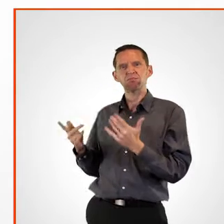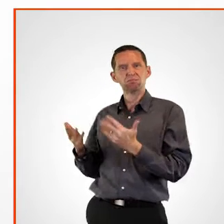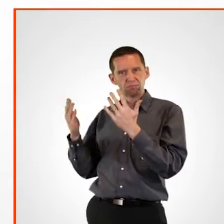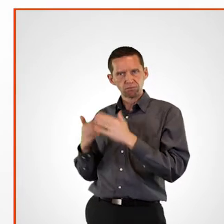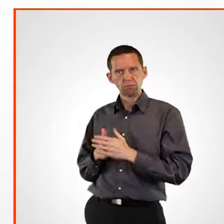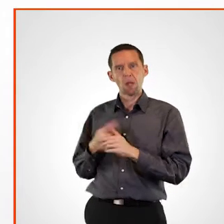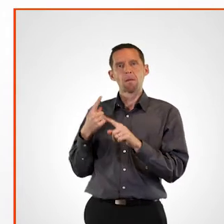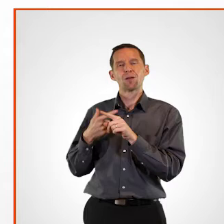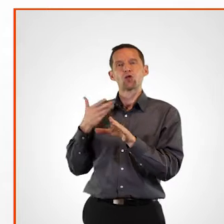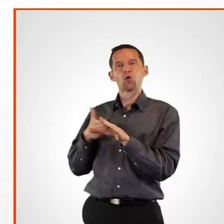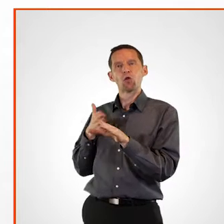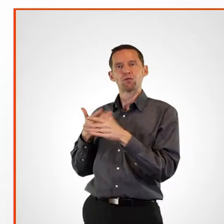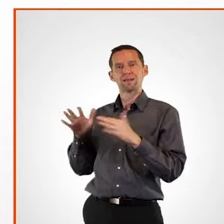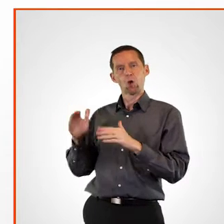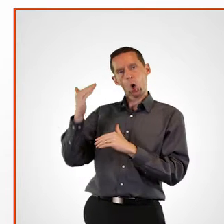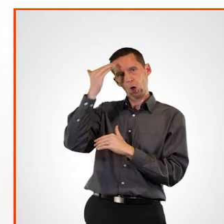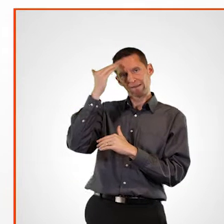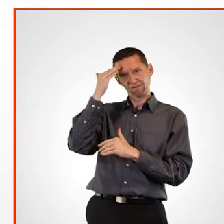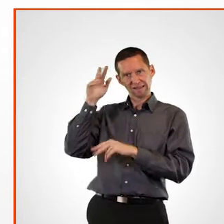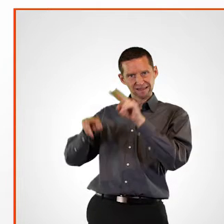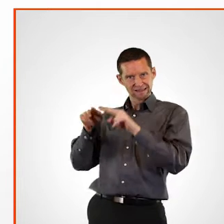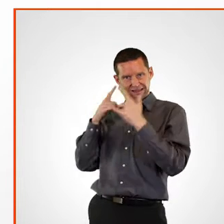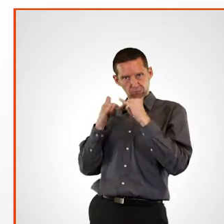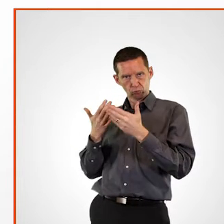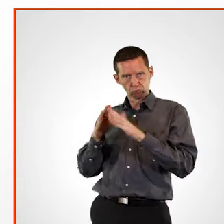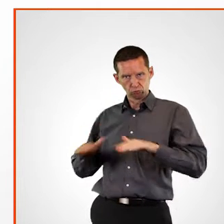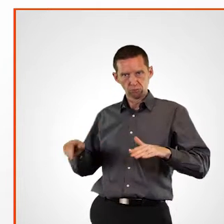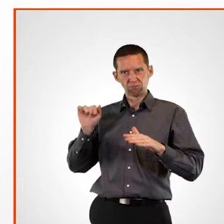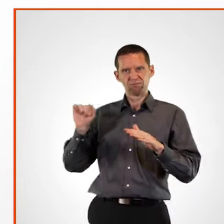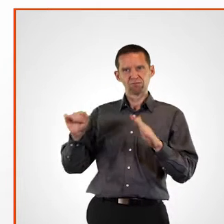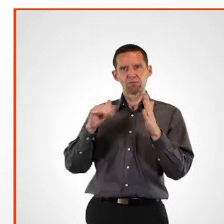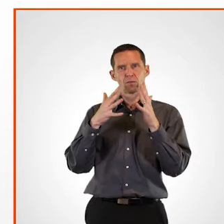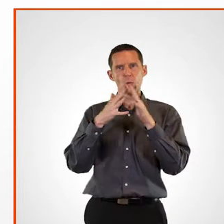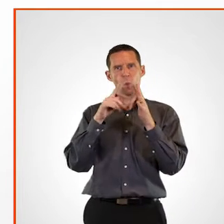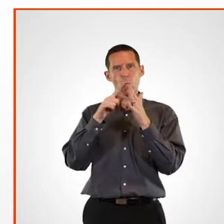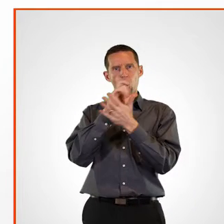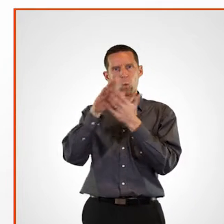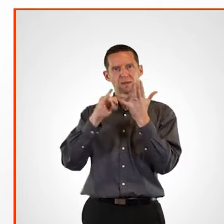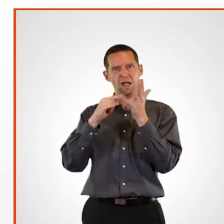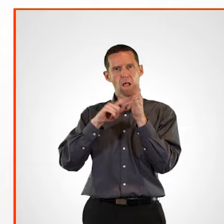And our psychologist did a cognitive assessment on all of the children using the Wechsler Intelligence Scale for Children